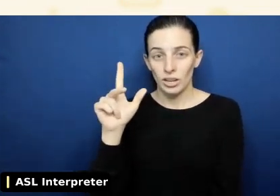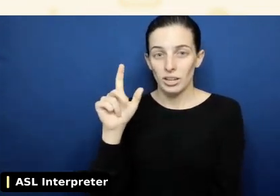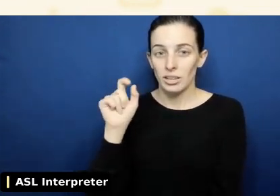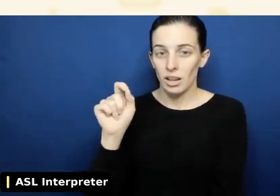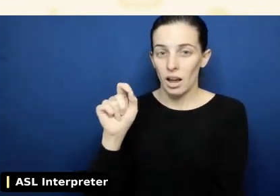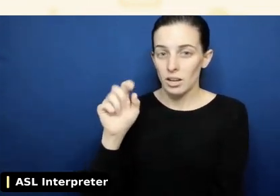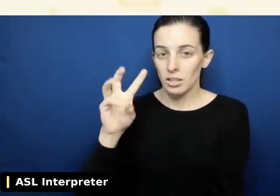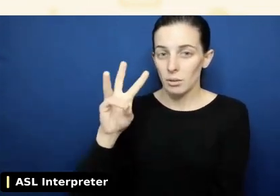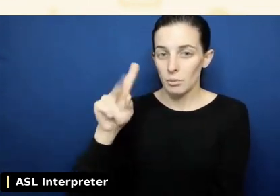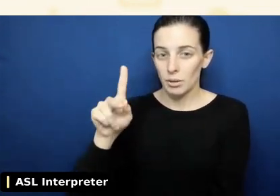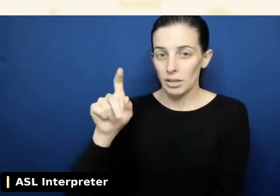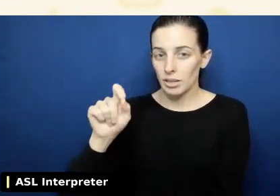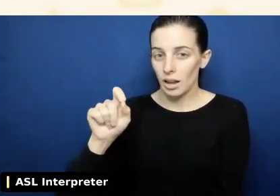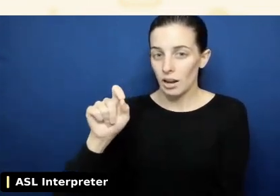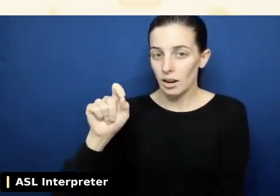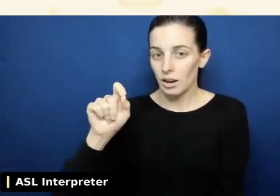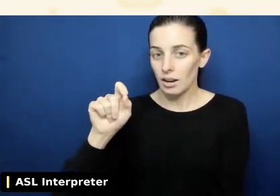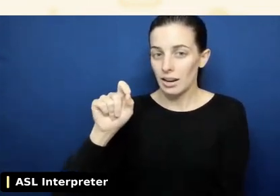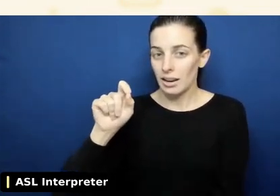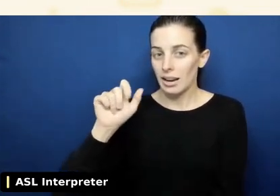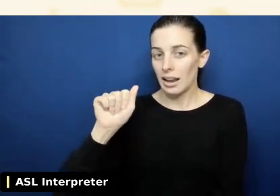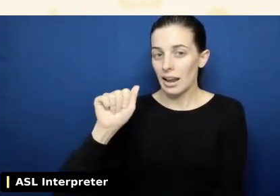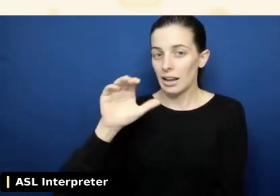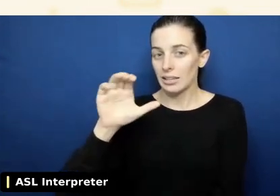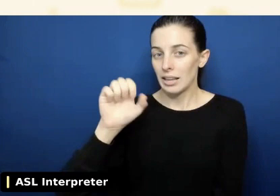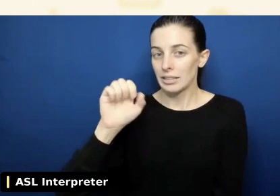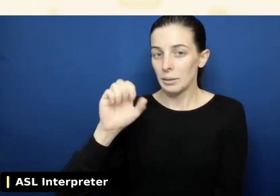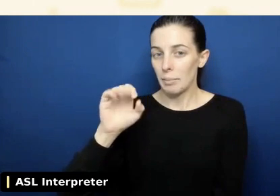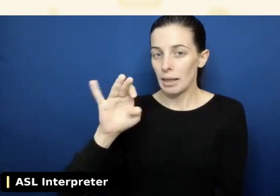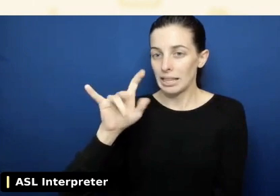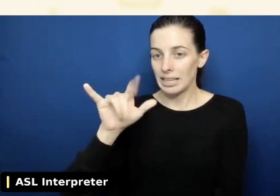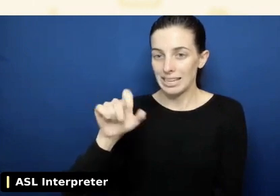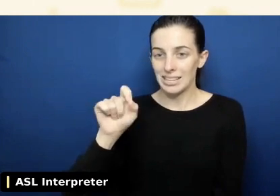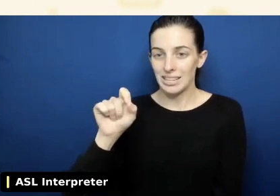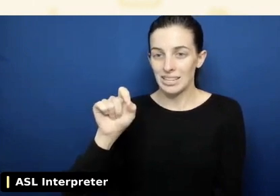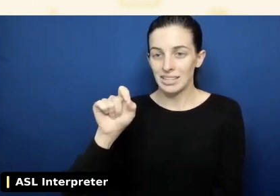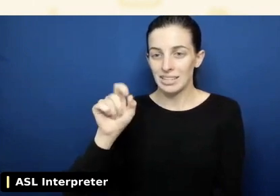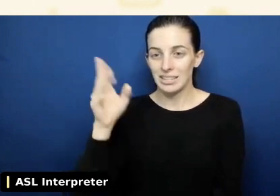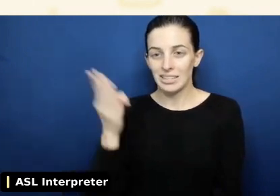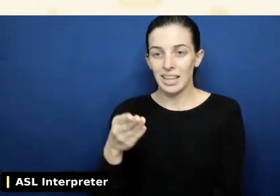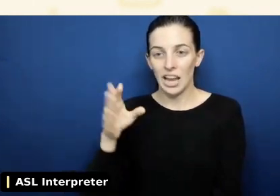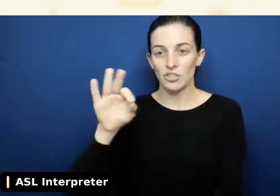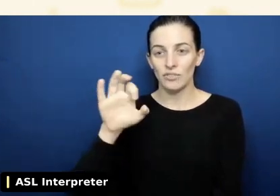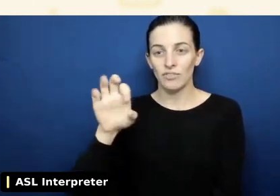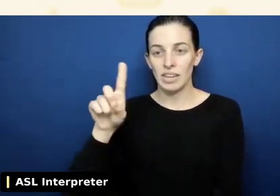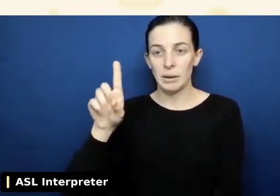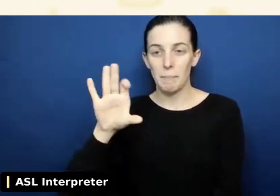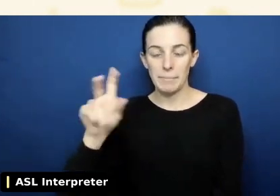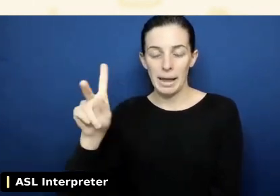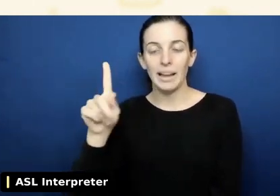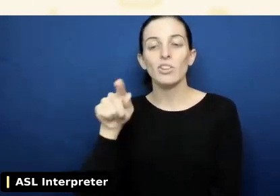to provide anonymous feedback to our speakers on their presentation,